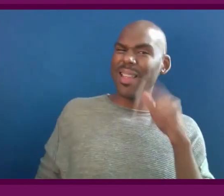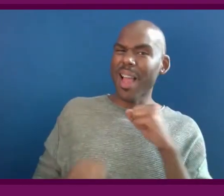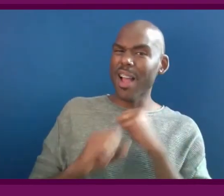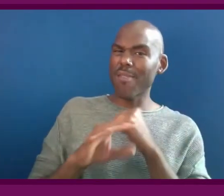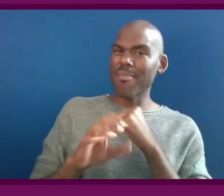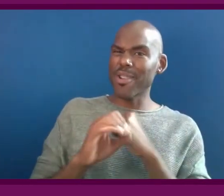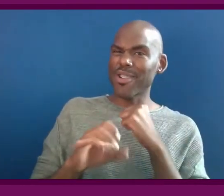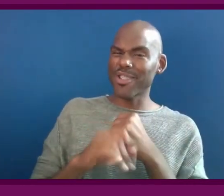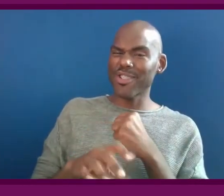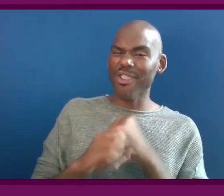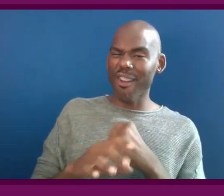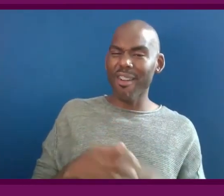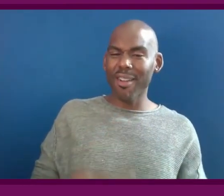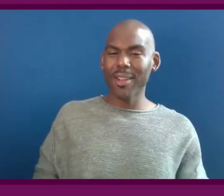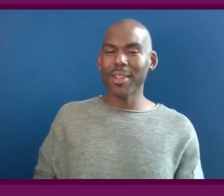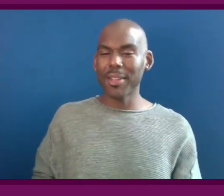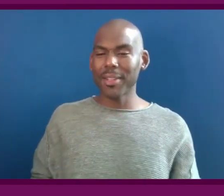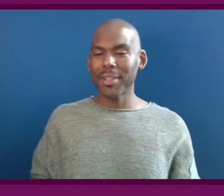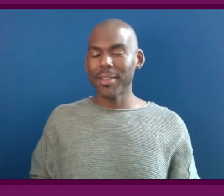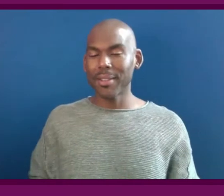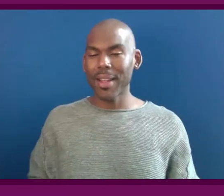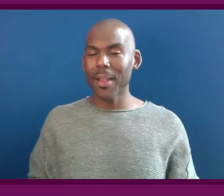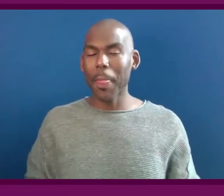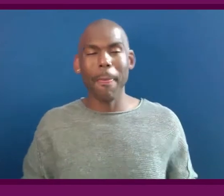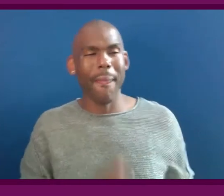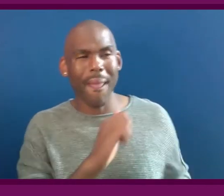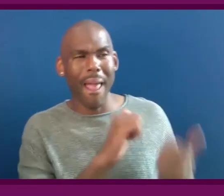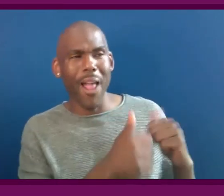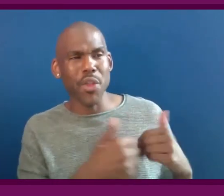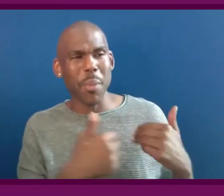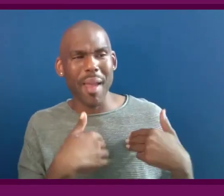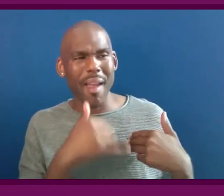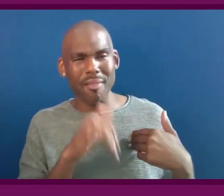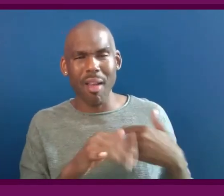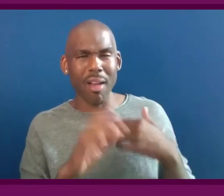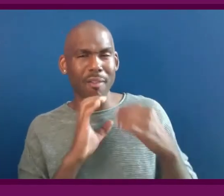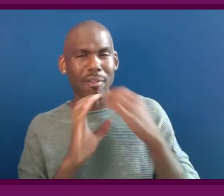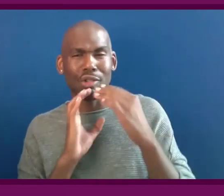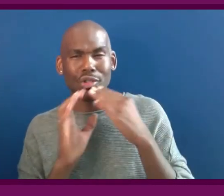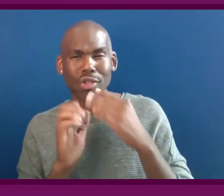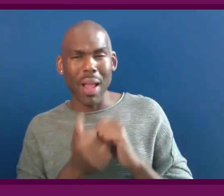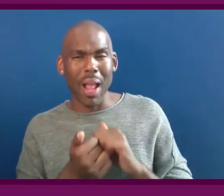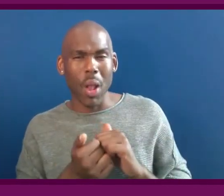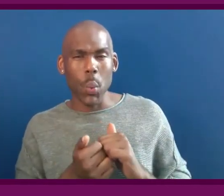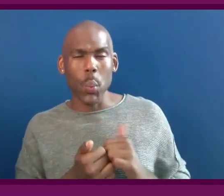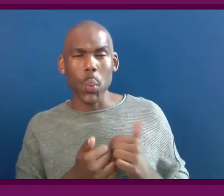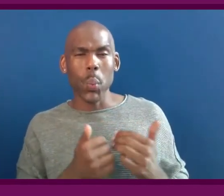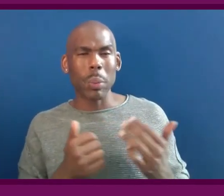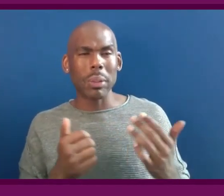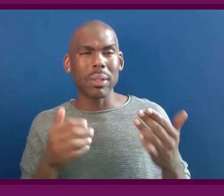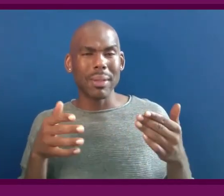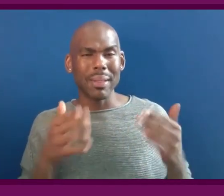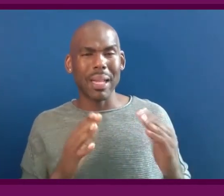Kamilah Martin-Proctor: How do we have that conversation about let's